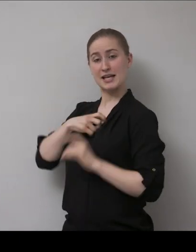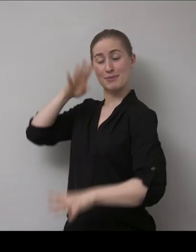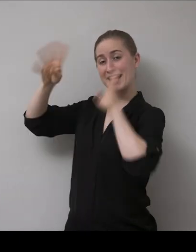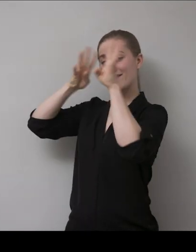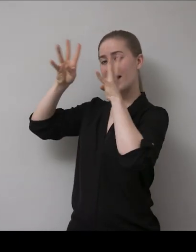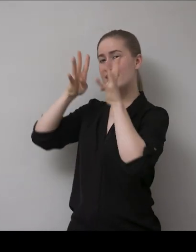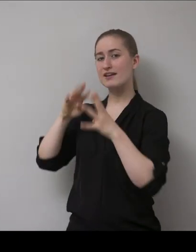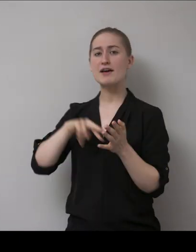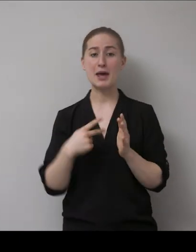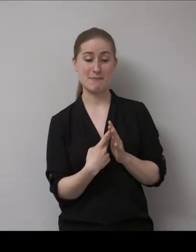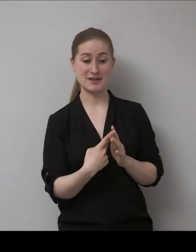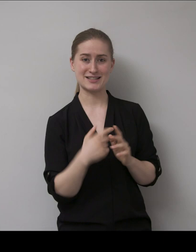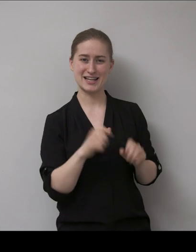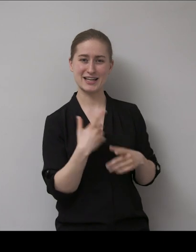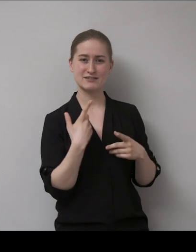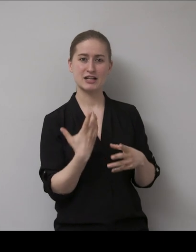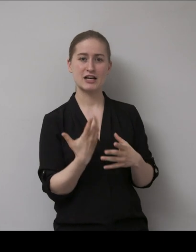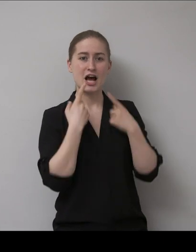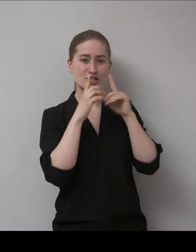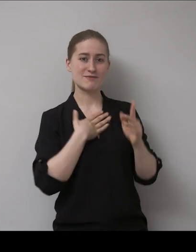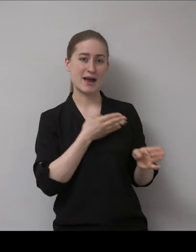Being a Blue Jay means that I can achieve my career goals.